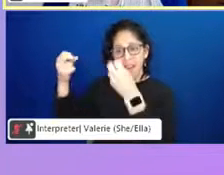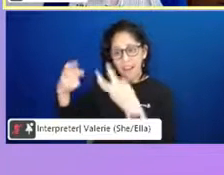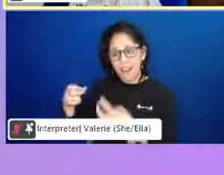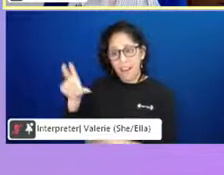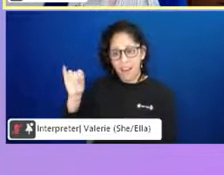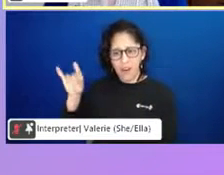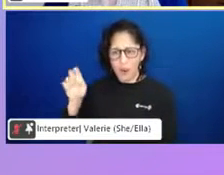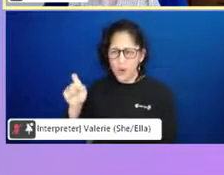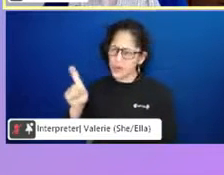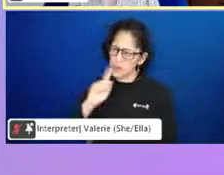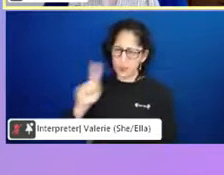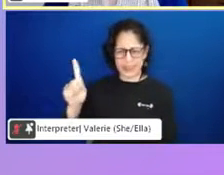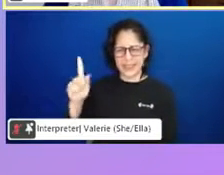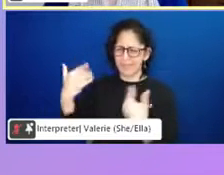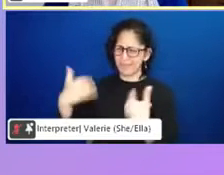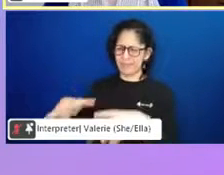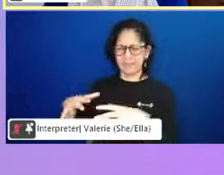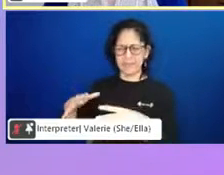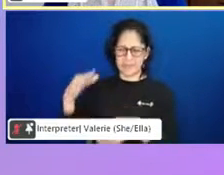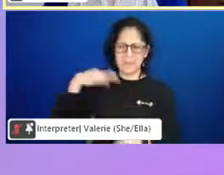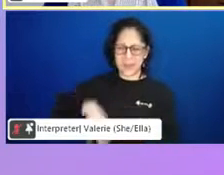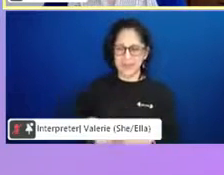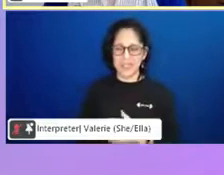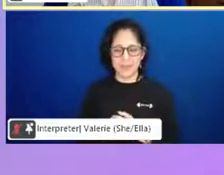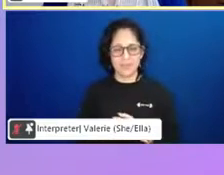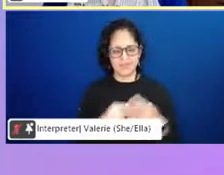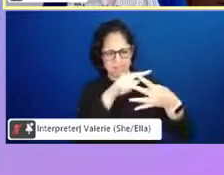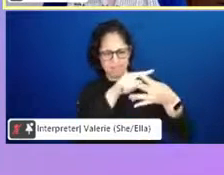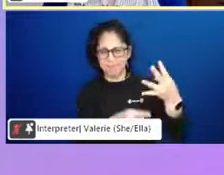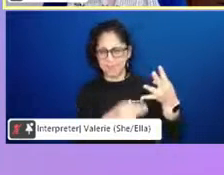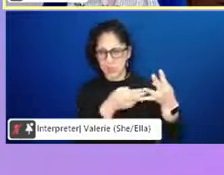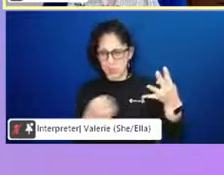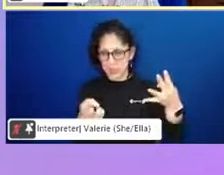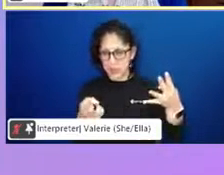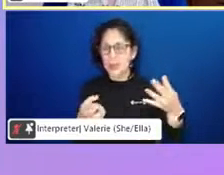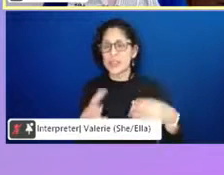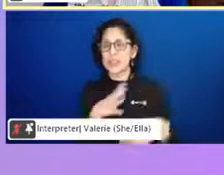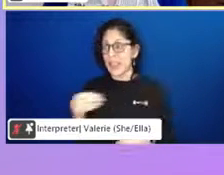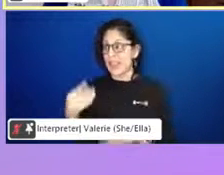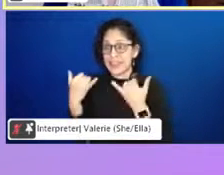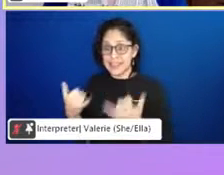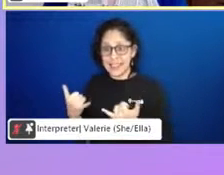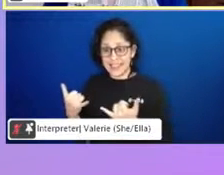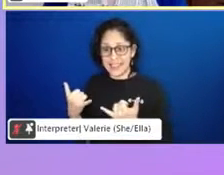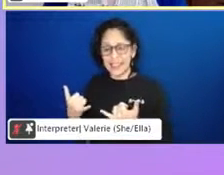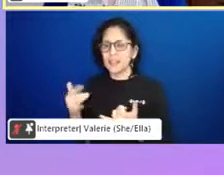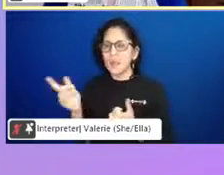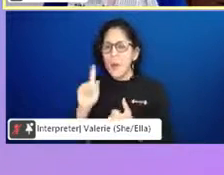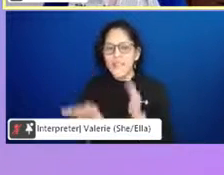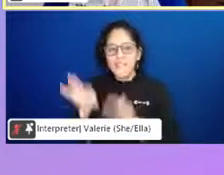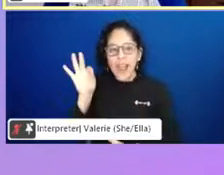all of these resources as well as the existing ones can be found on the inclusive design website